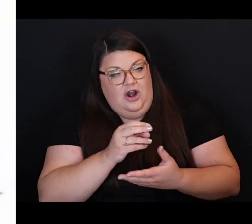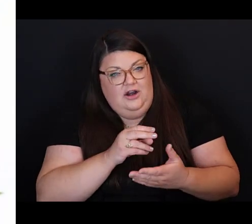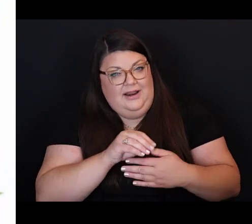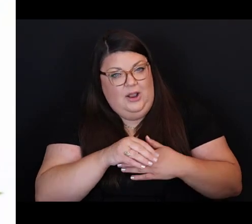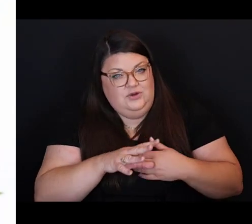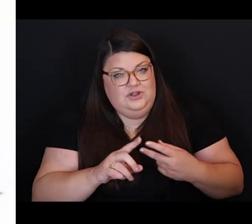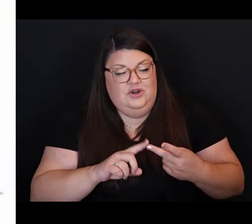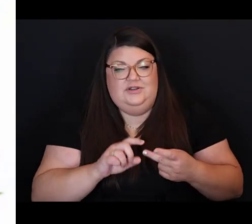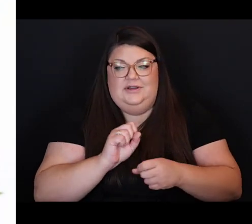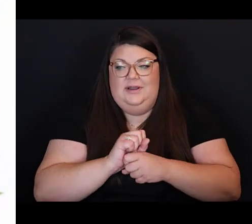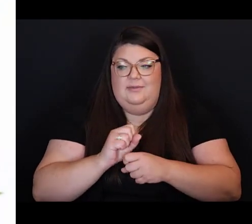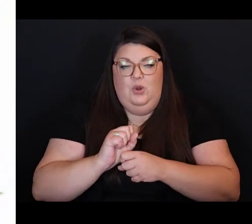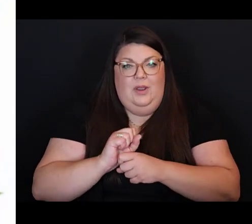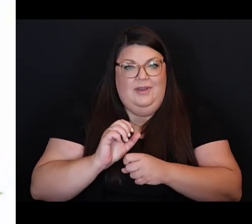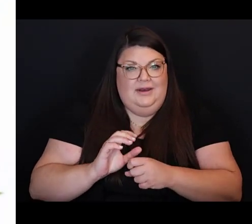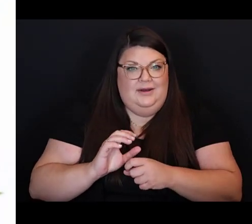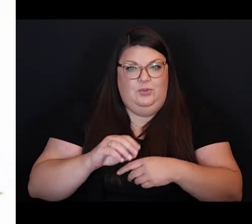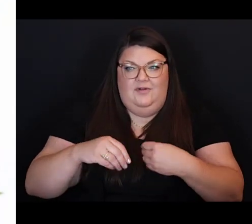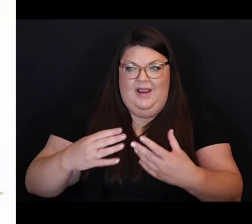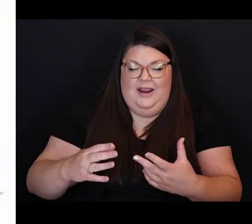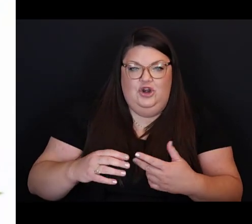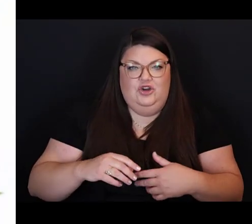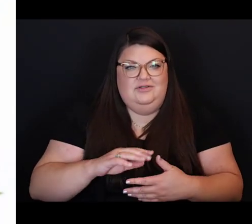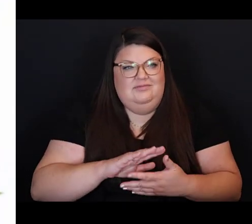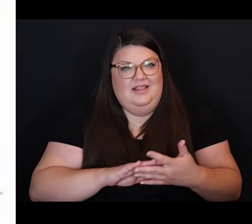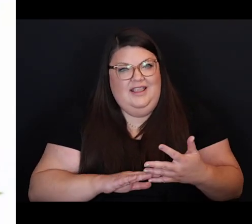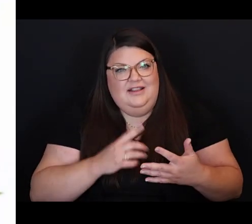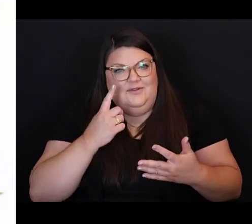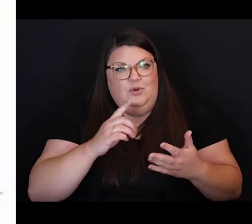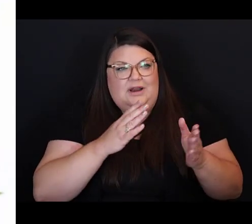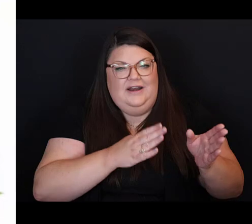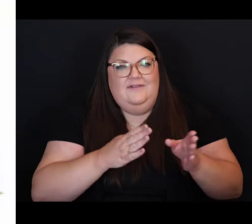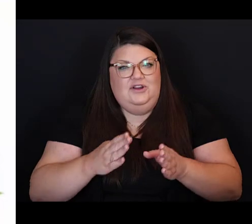counselors, employment providers, and you have things for individuals that